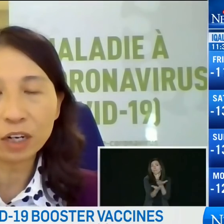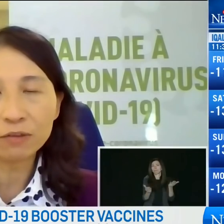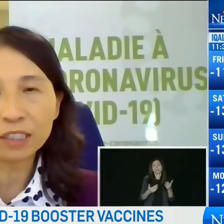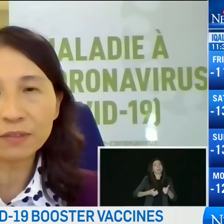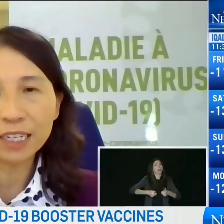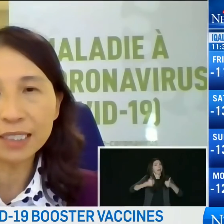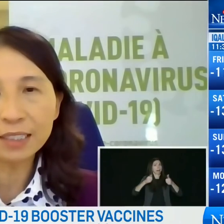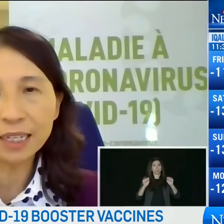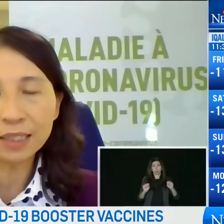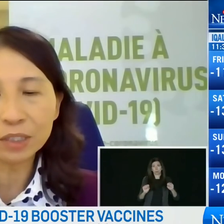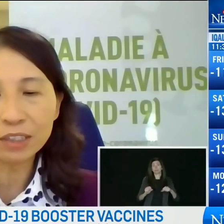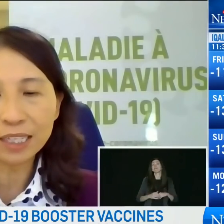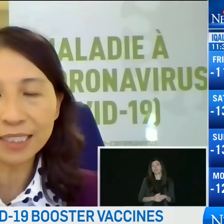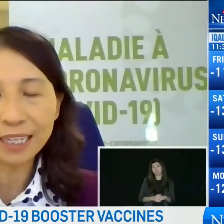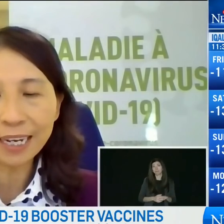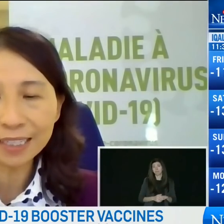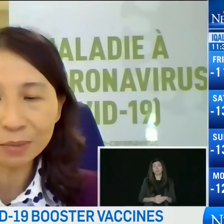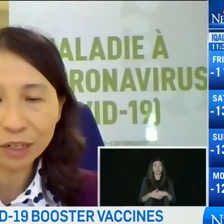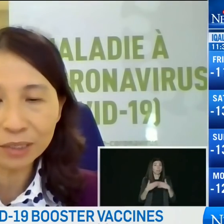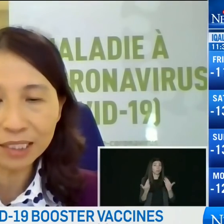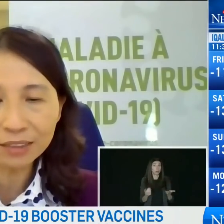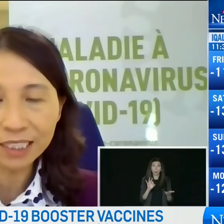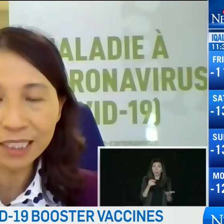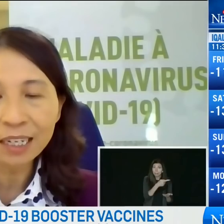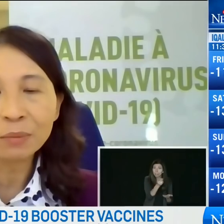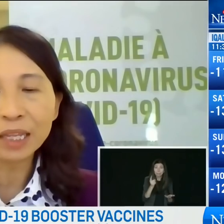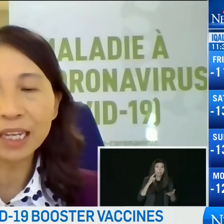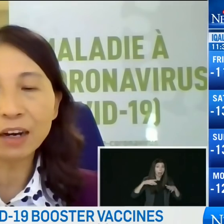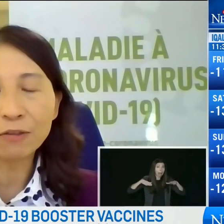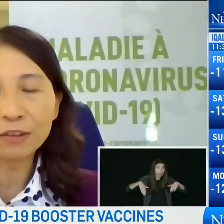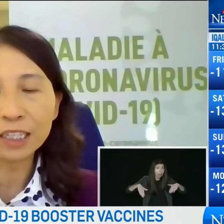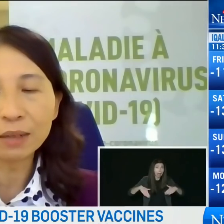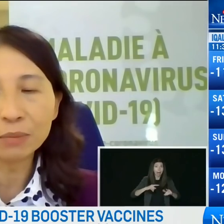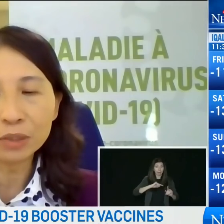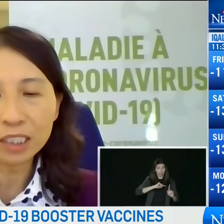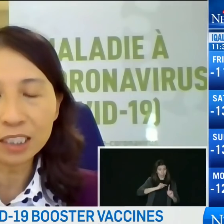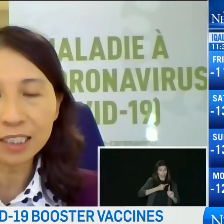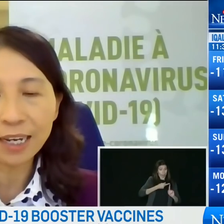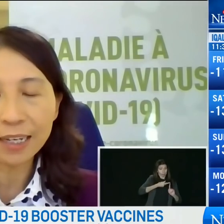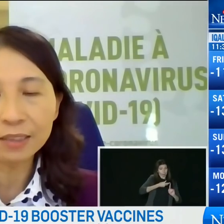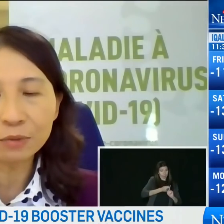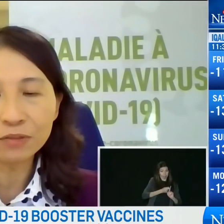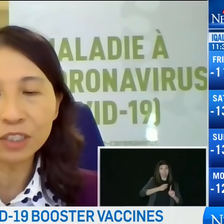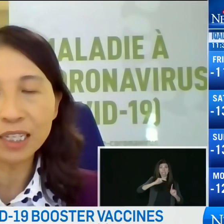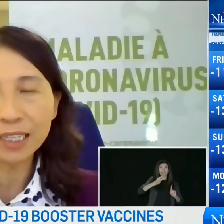TO MAXIMIZE THE POSSIBILITY OF PROTECTION FROM VACCINE BY FIRST